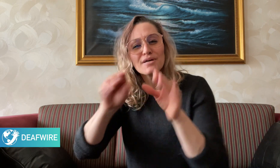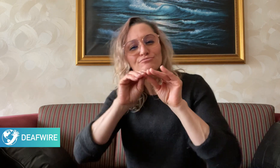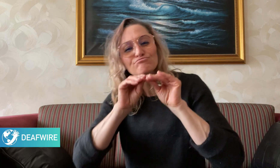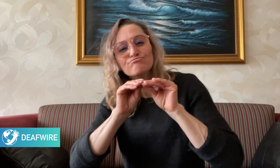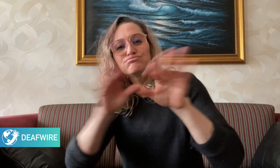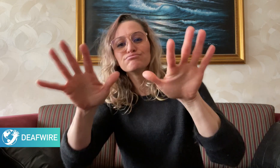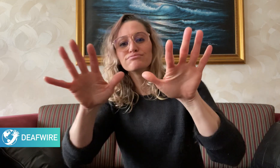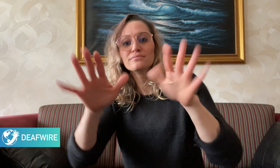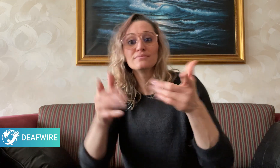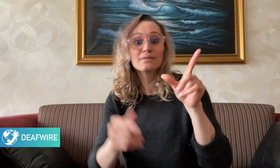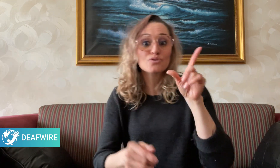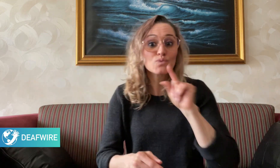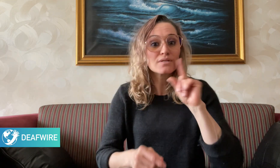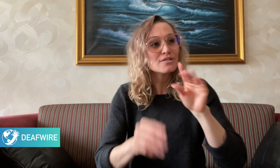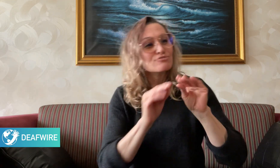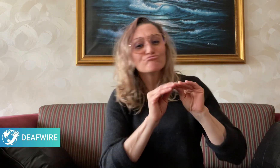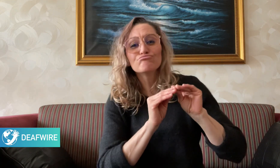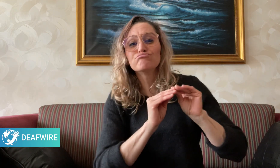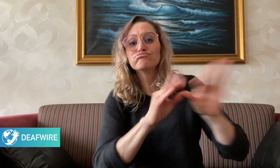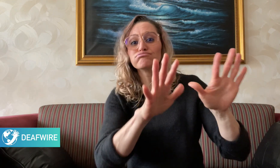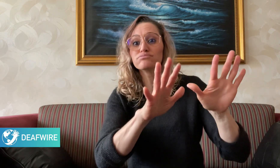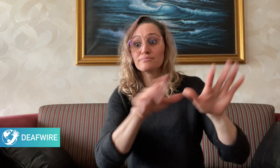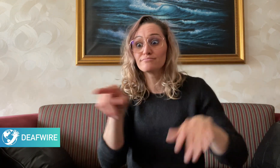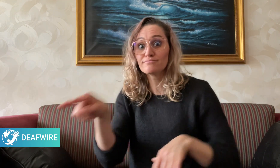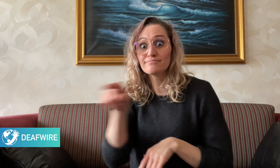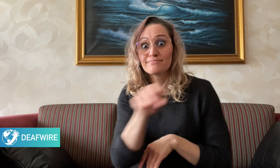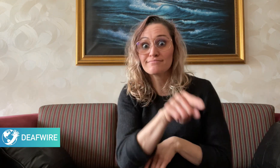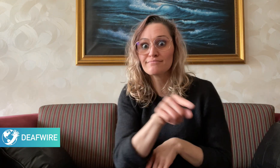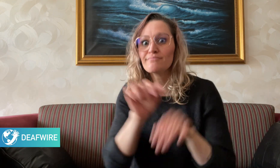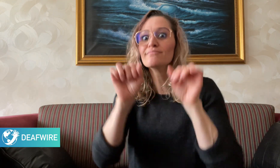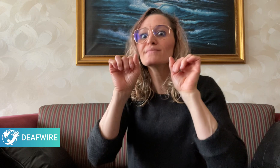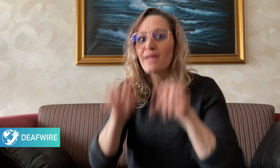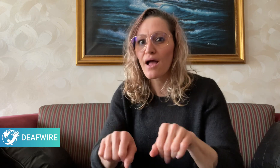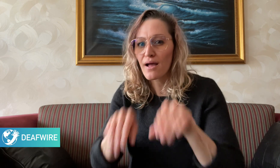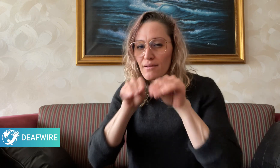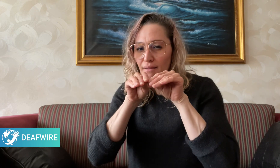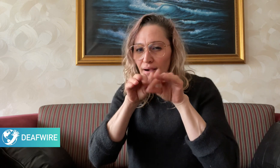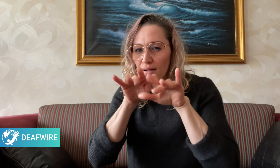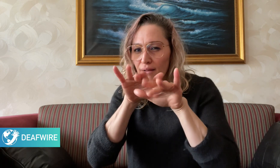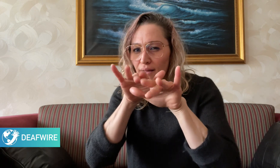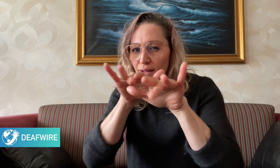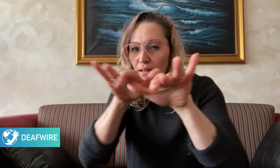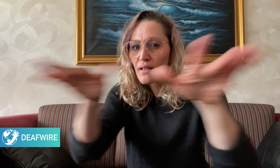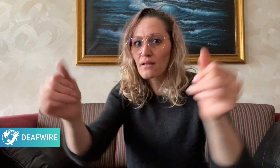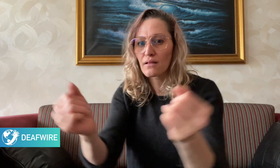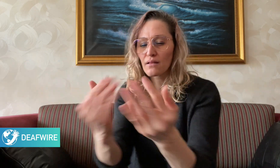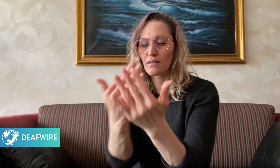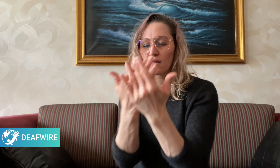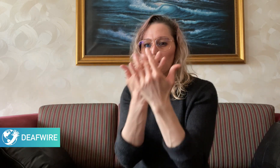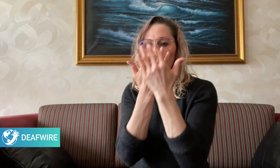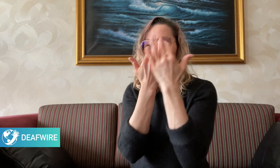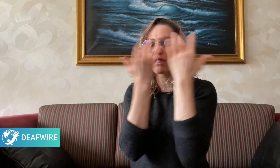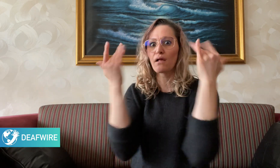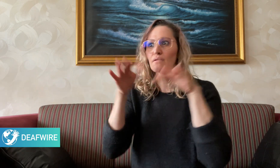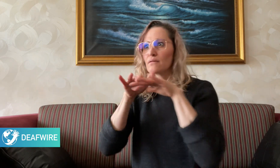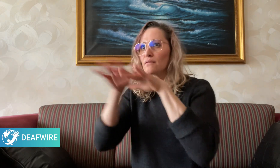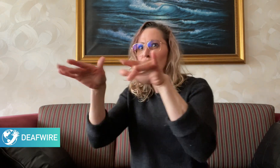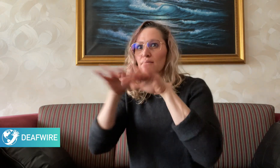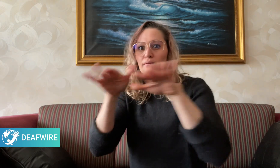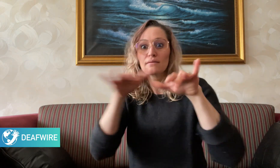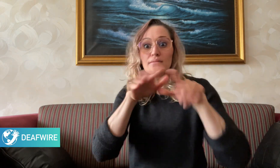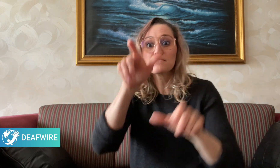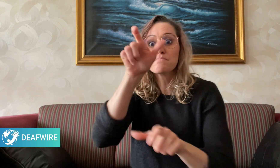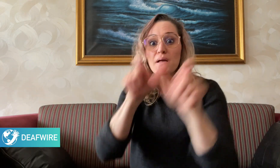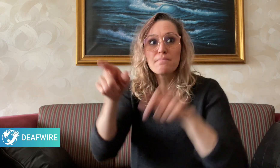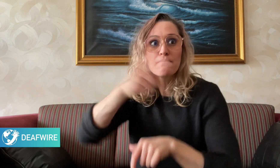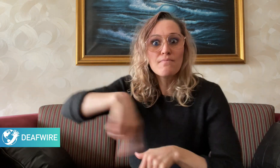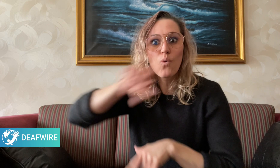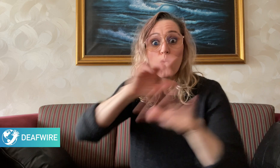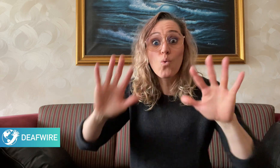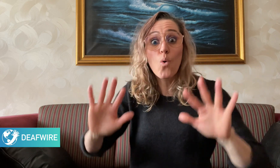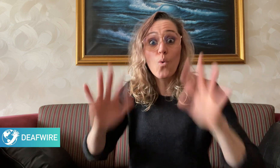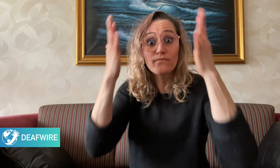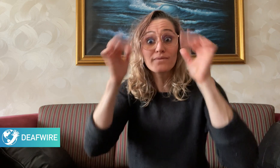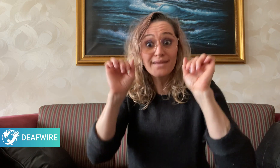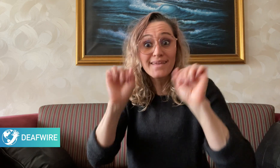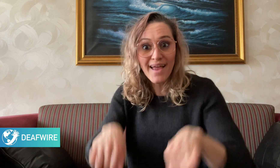and Twitter can influence people’s lives. Information on social media